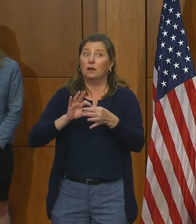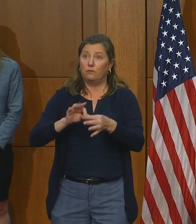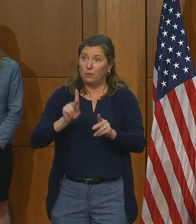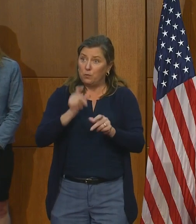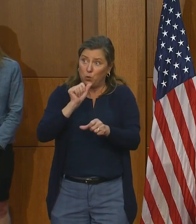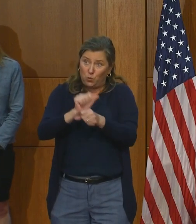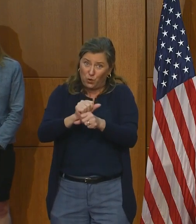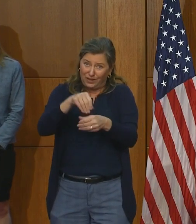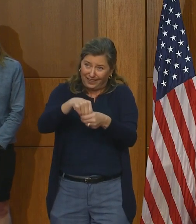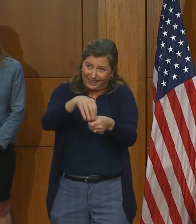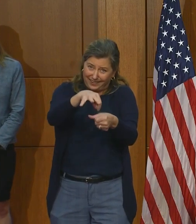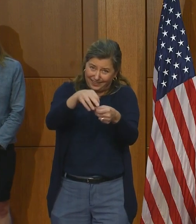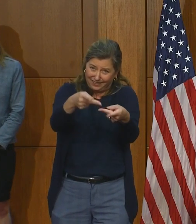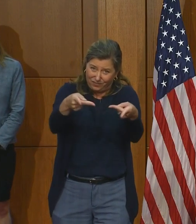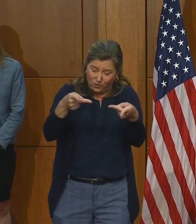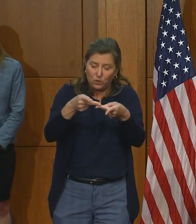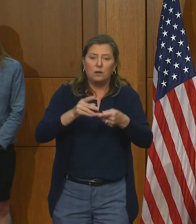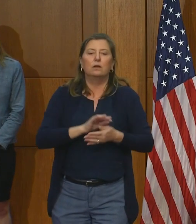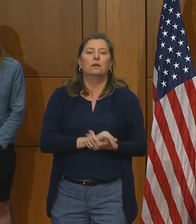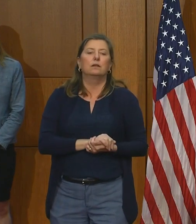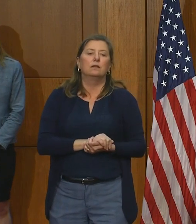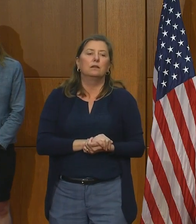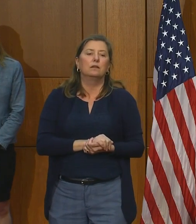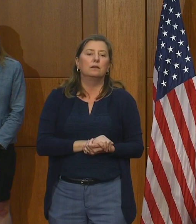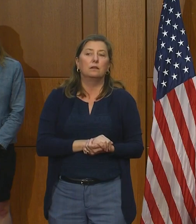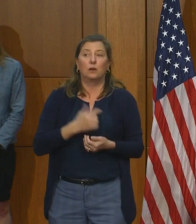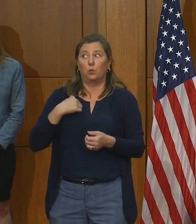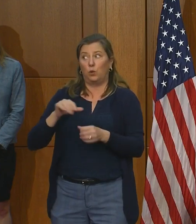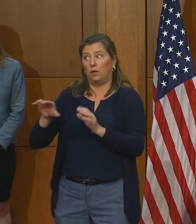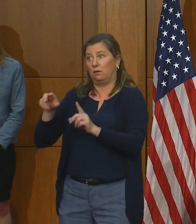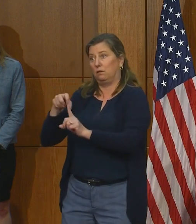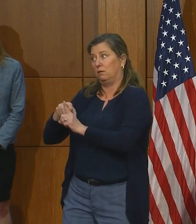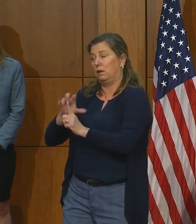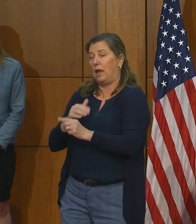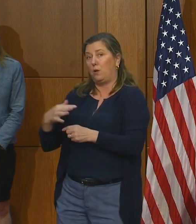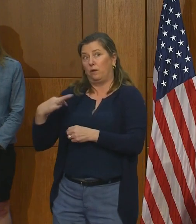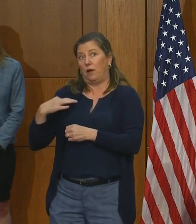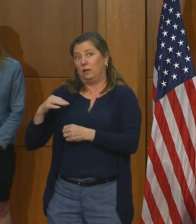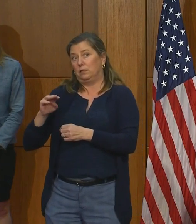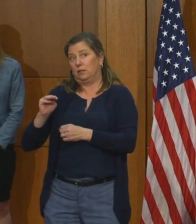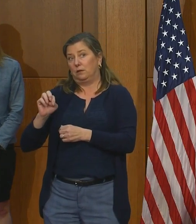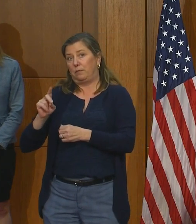RECORD WITH REGARD IN THE POLL